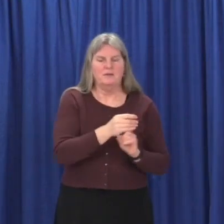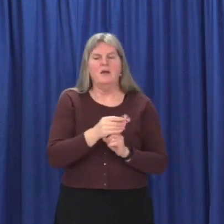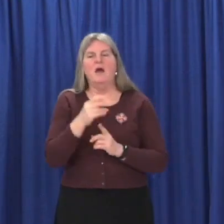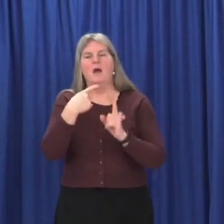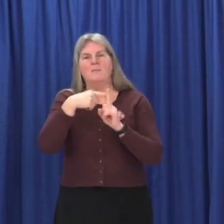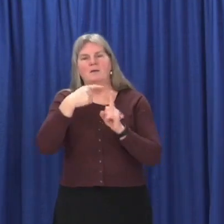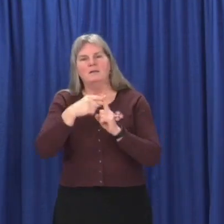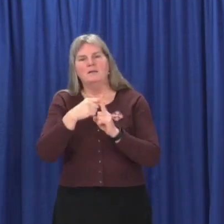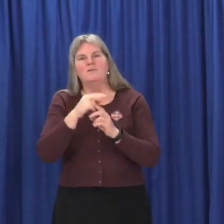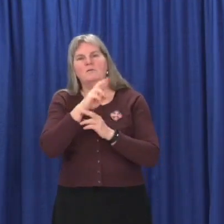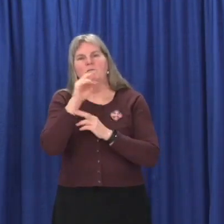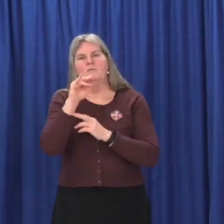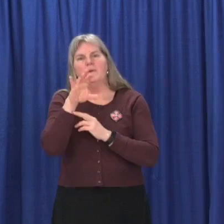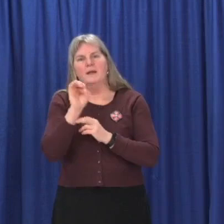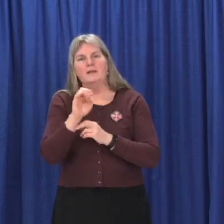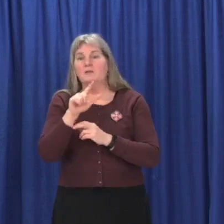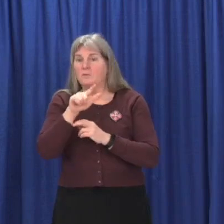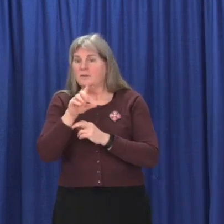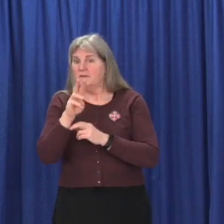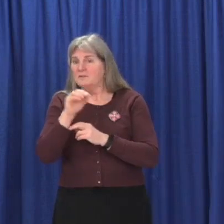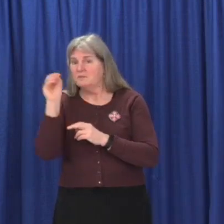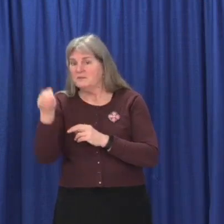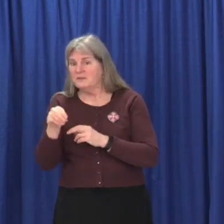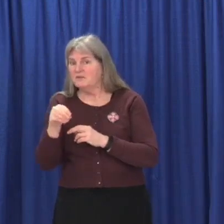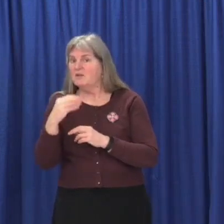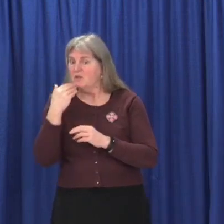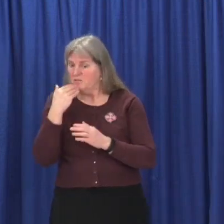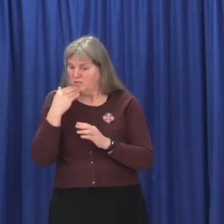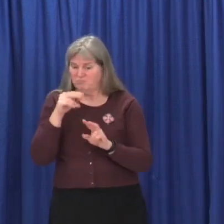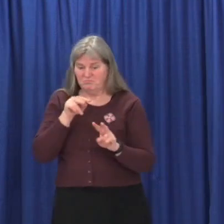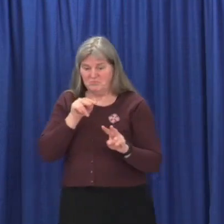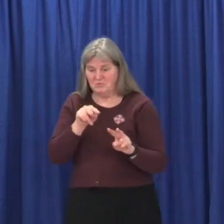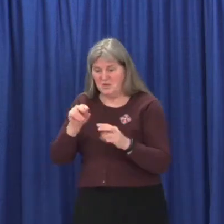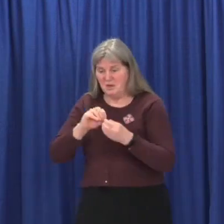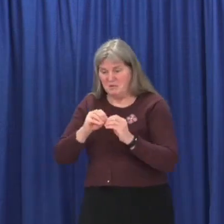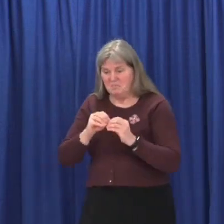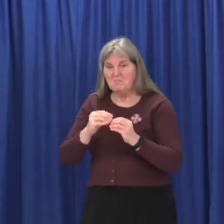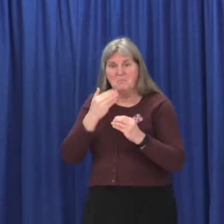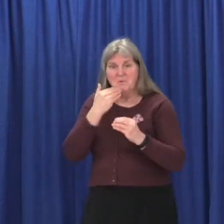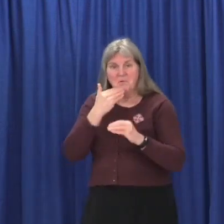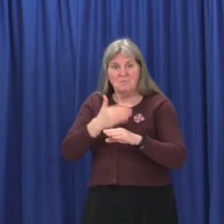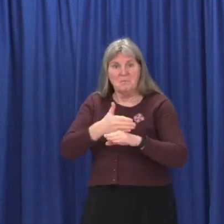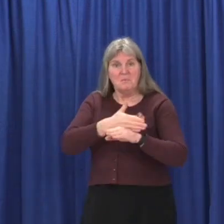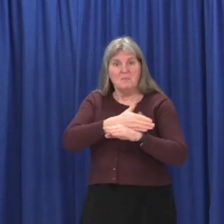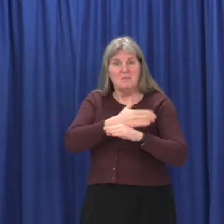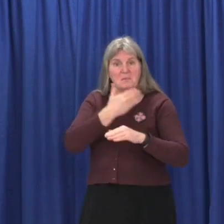These are all good indicators. Over the course of the pandemic, there have been a total